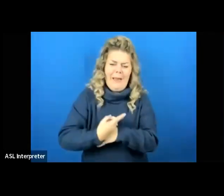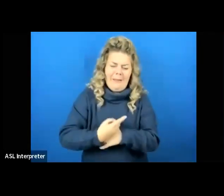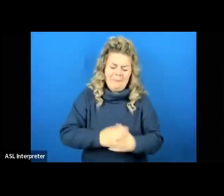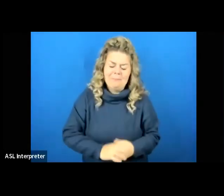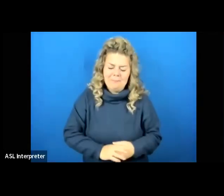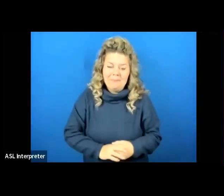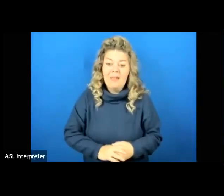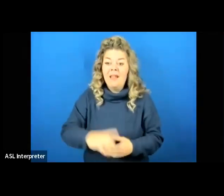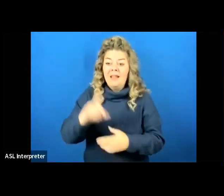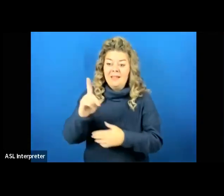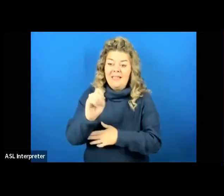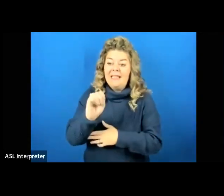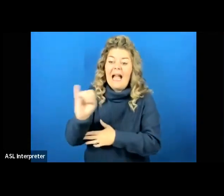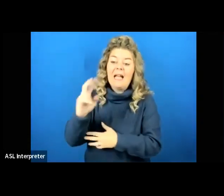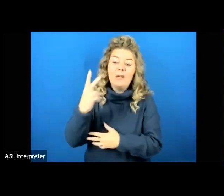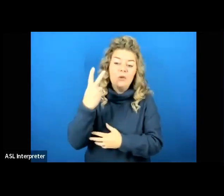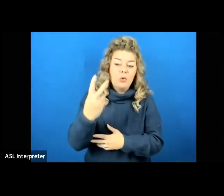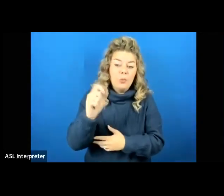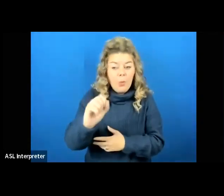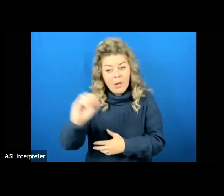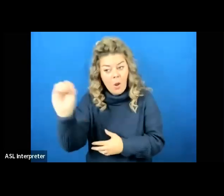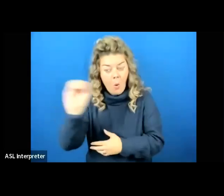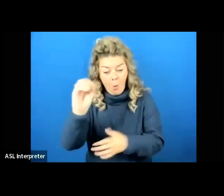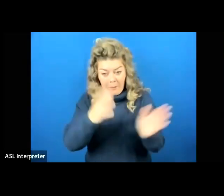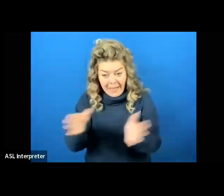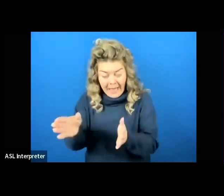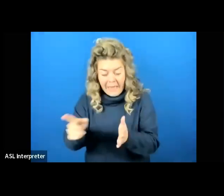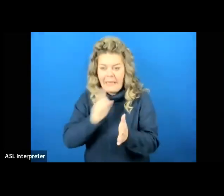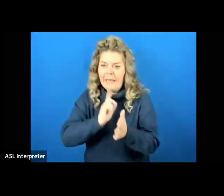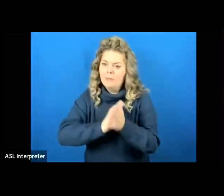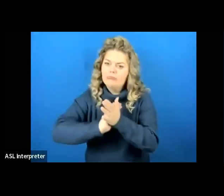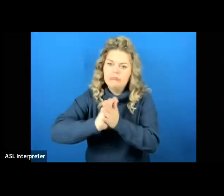The DI 2.0 plan is an ambitious initiative